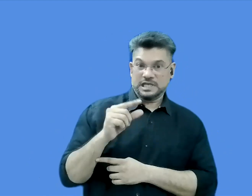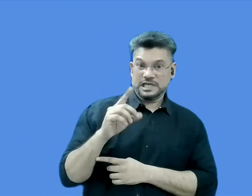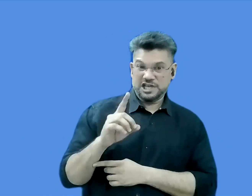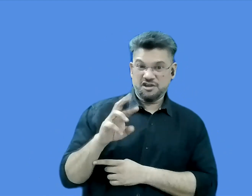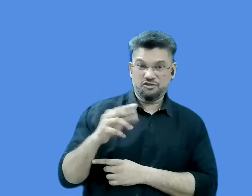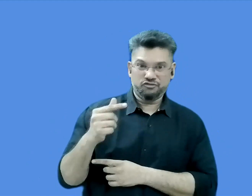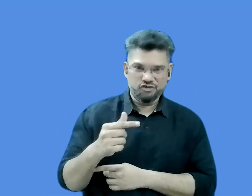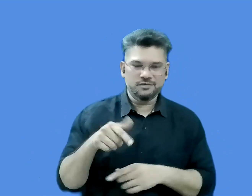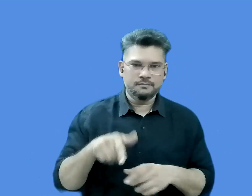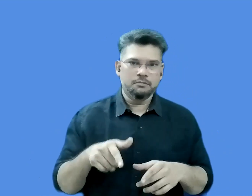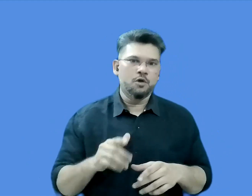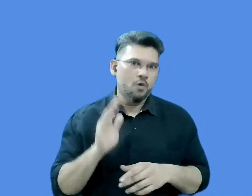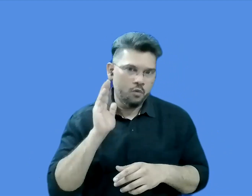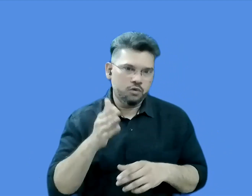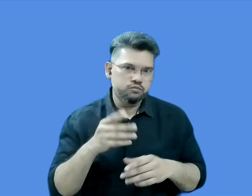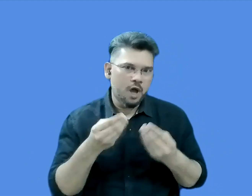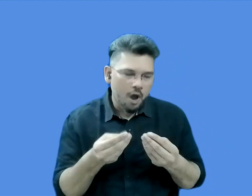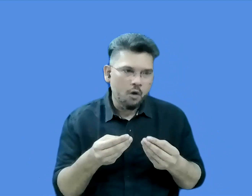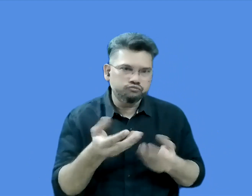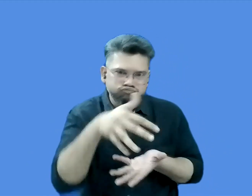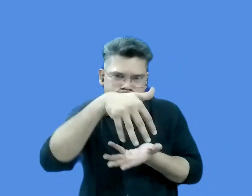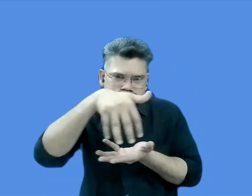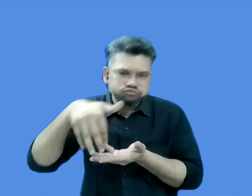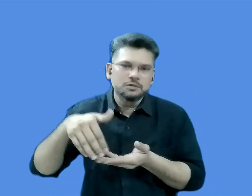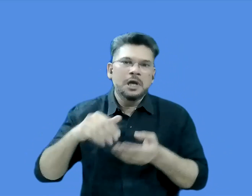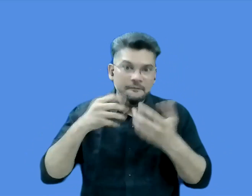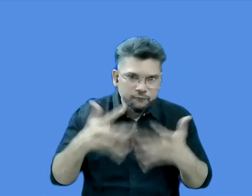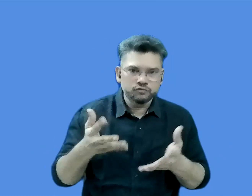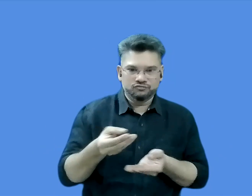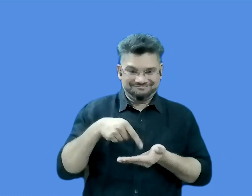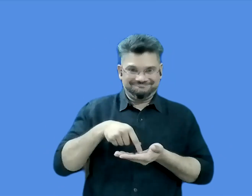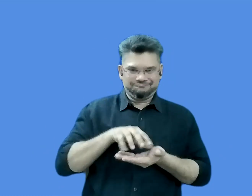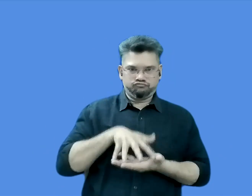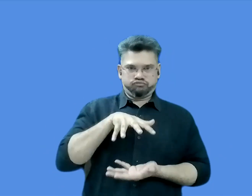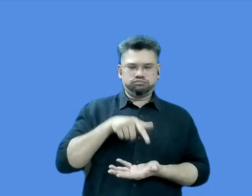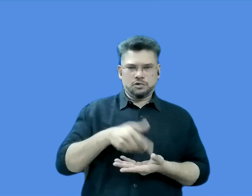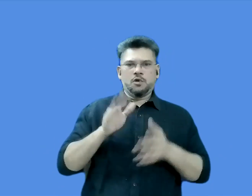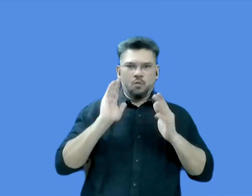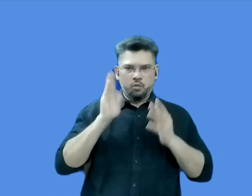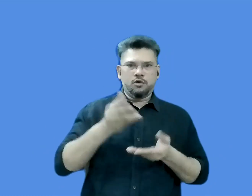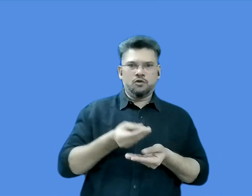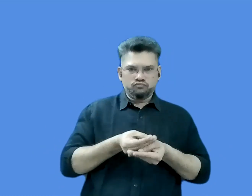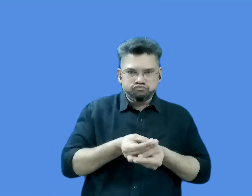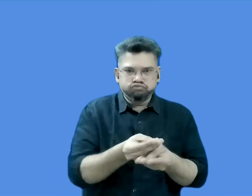Group, it is on a path to collect new types of best practices and to really make sure that they circulate amongst the agencies